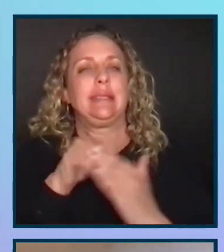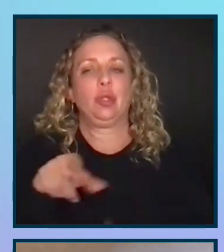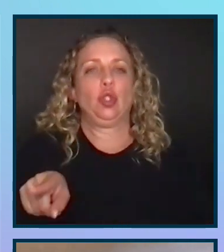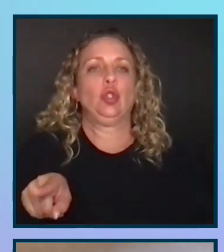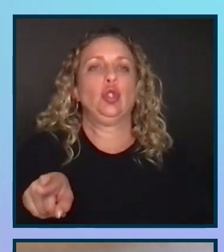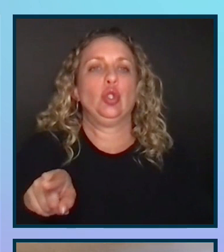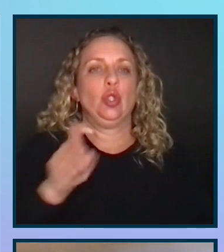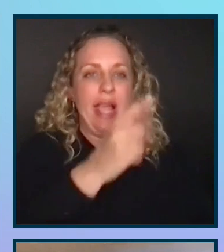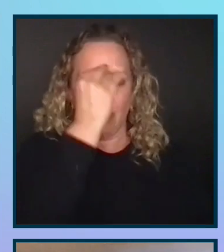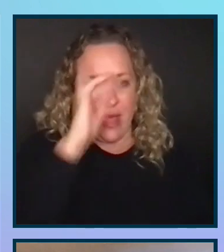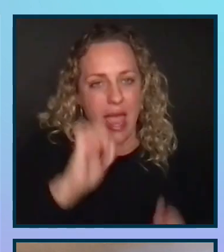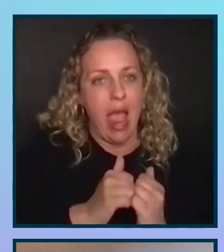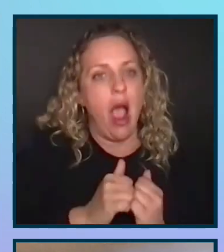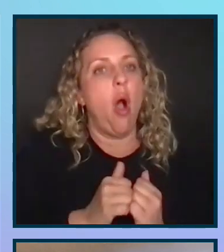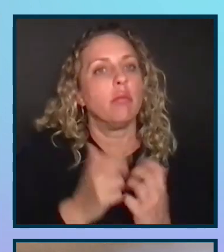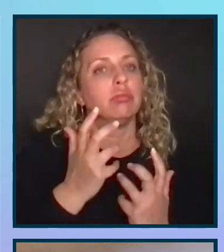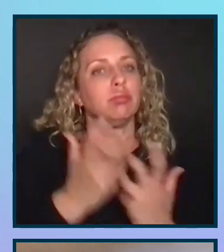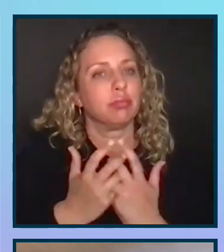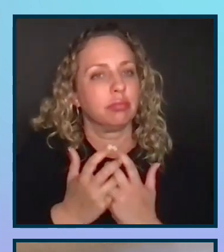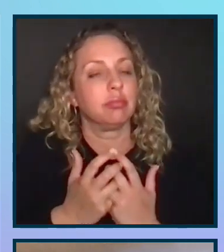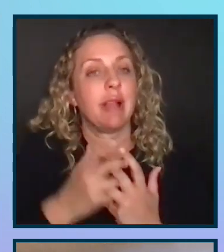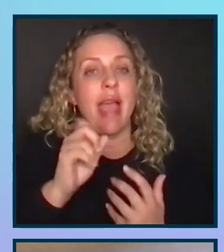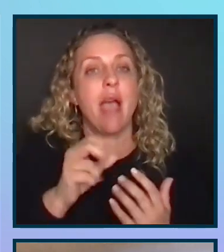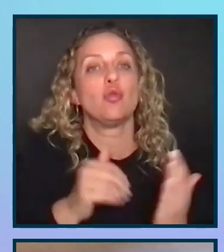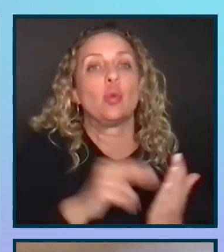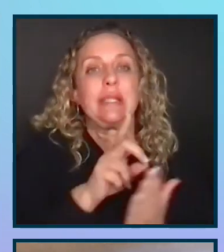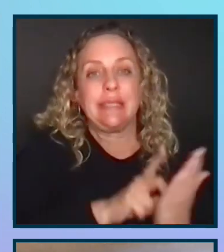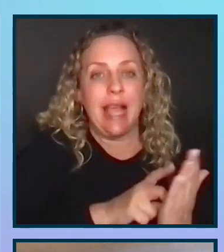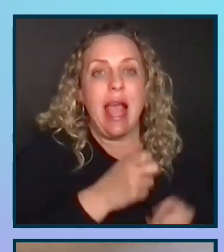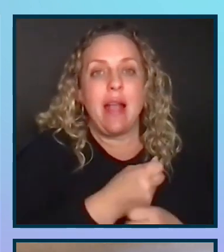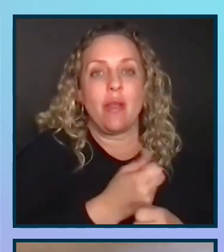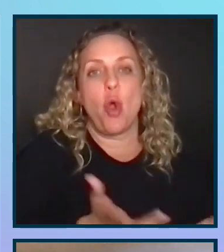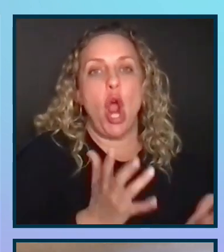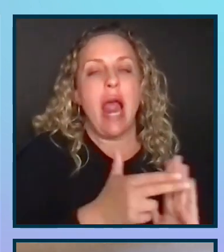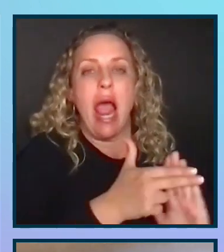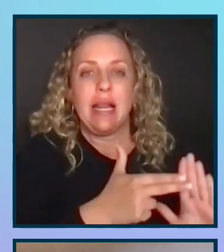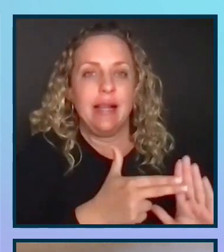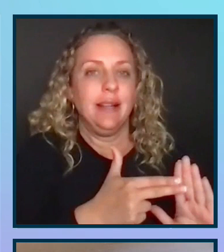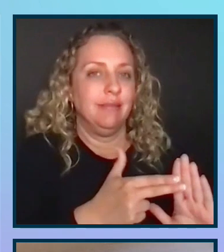They also redesigned their product's identity and brand.